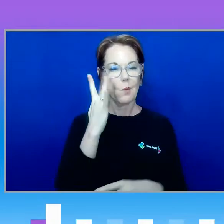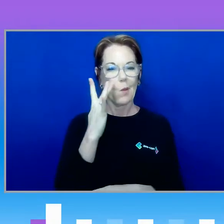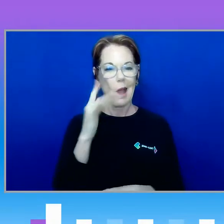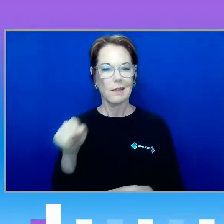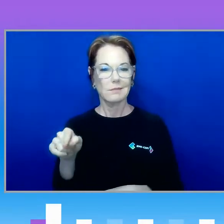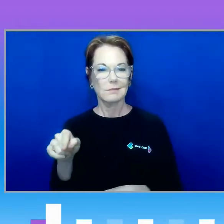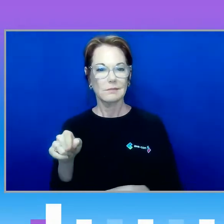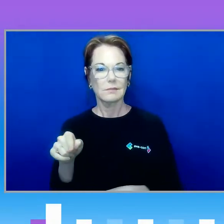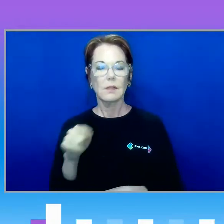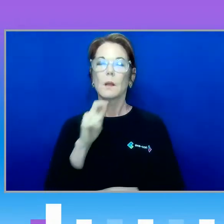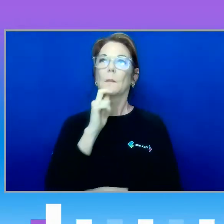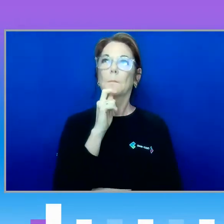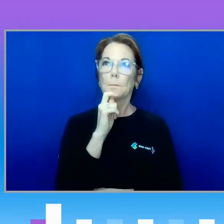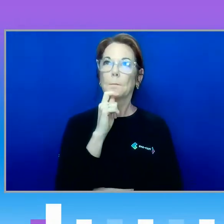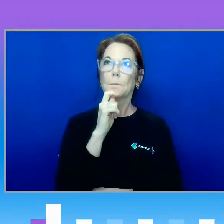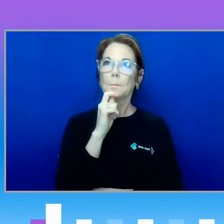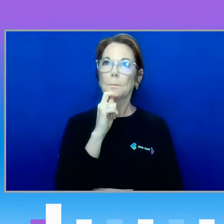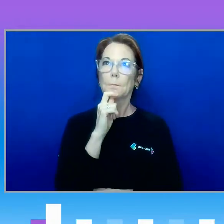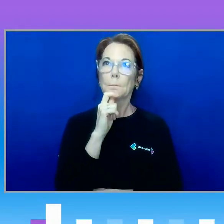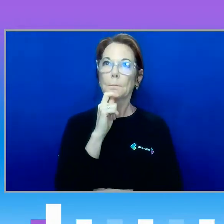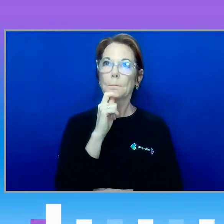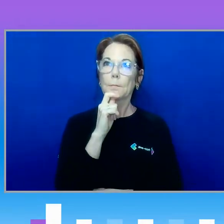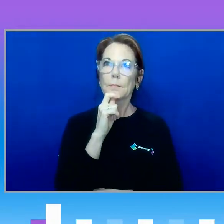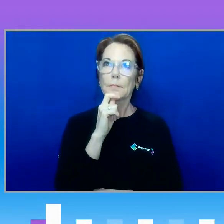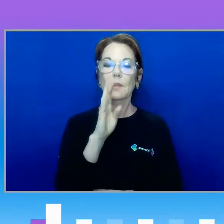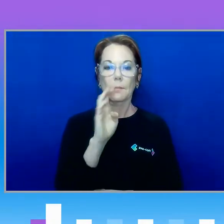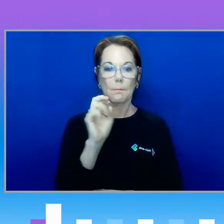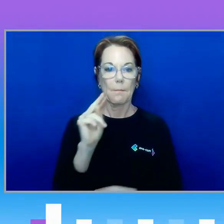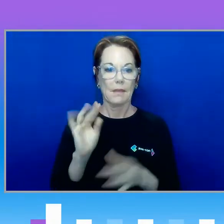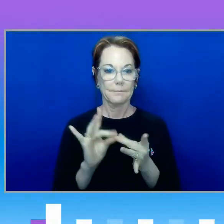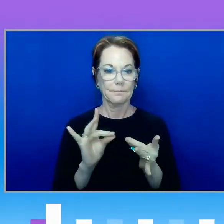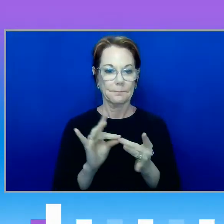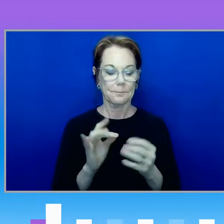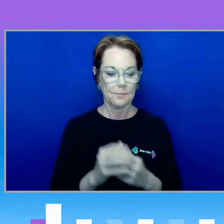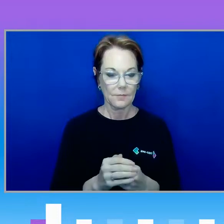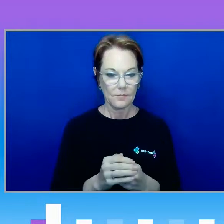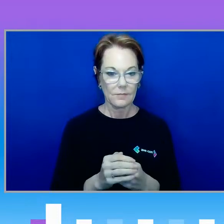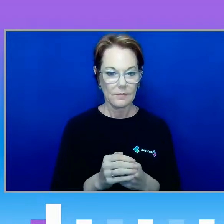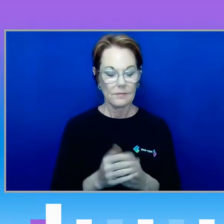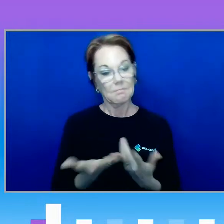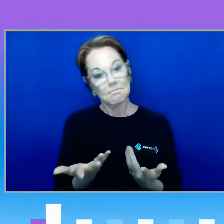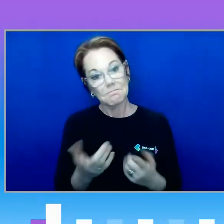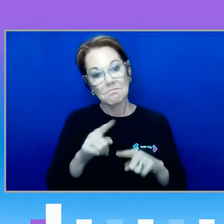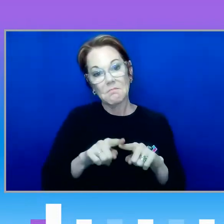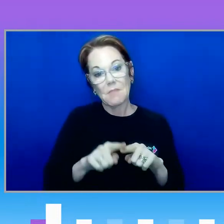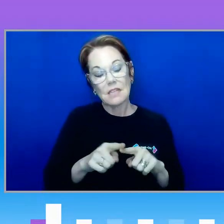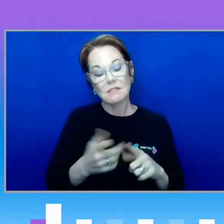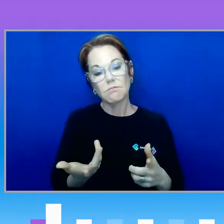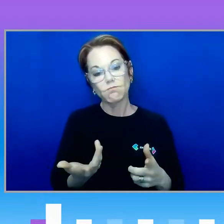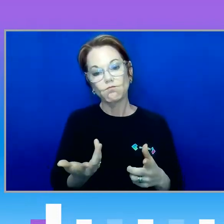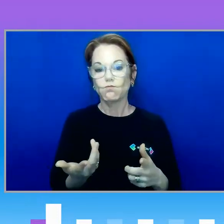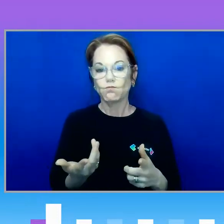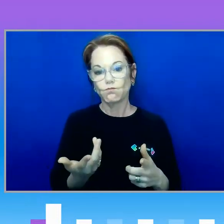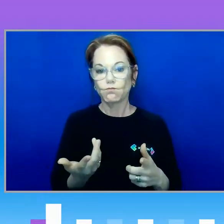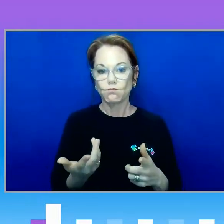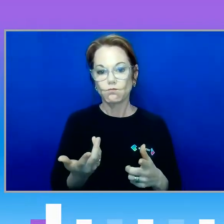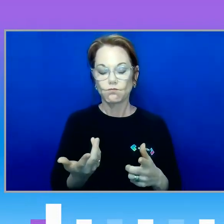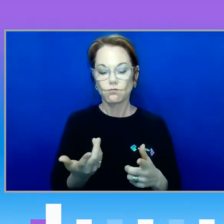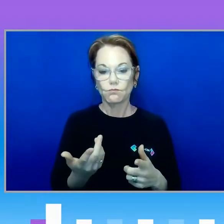X core is a dependency. Yeah. I mean, the I kind of I guess it